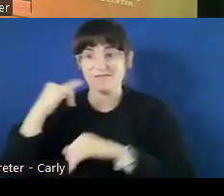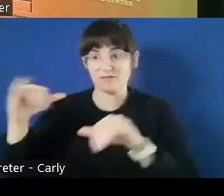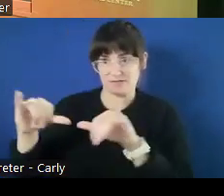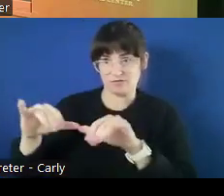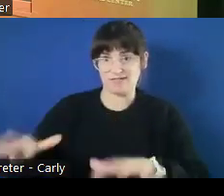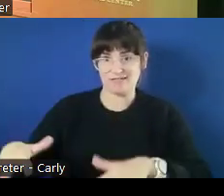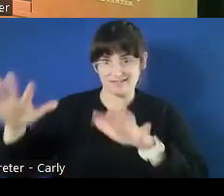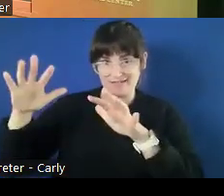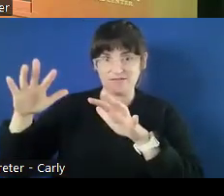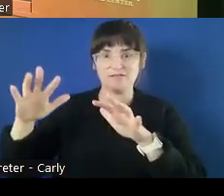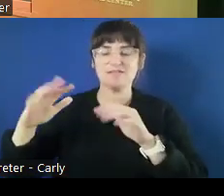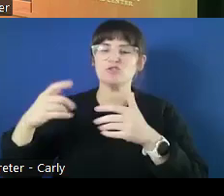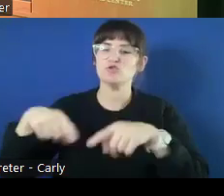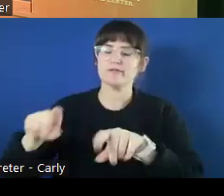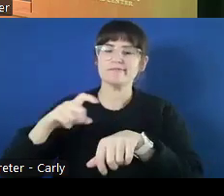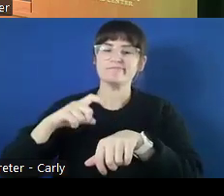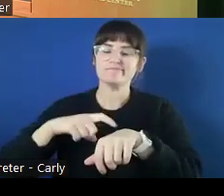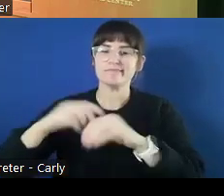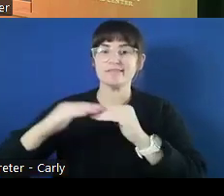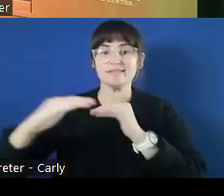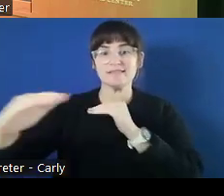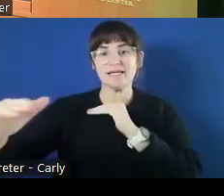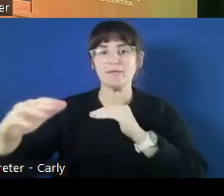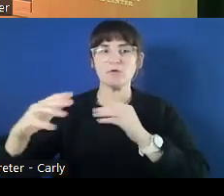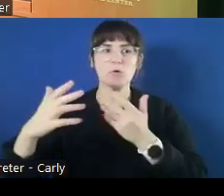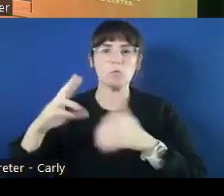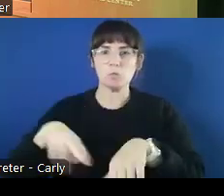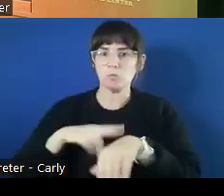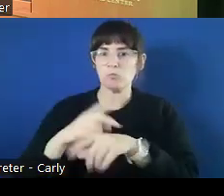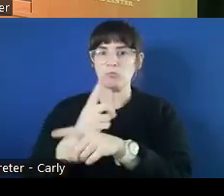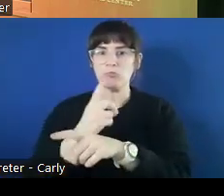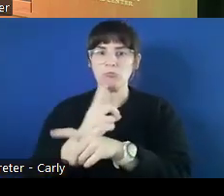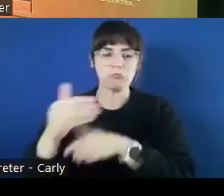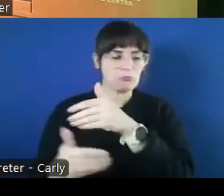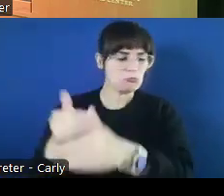of a stable period some when somebody has stable coronary artery disease uh it does seem as though